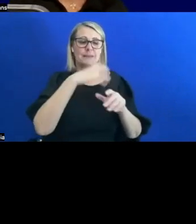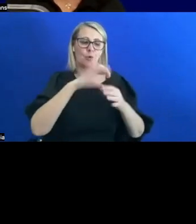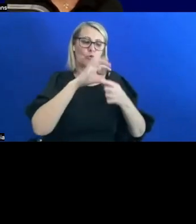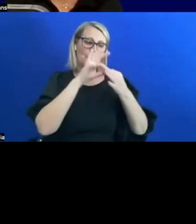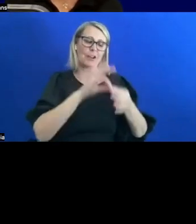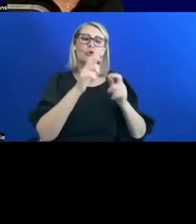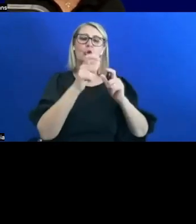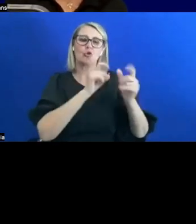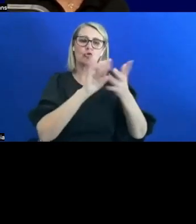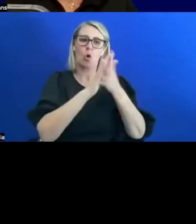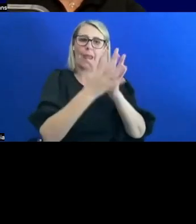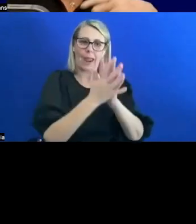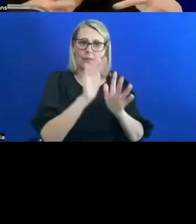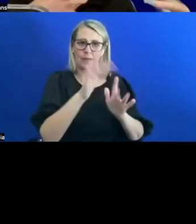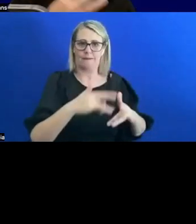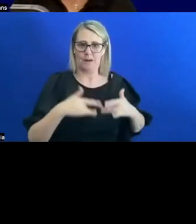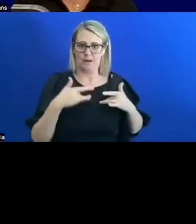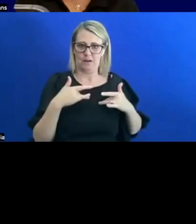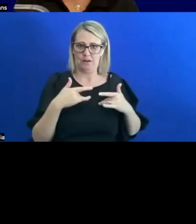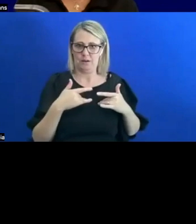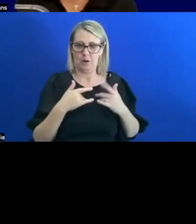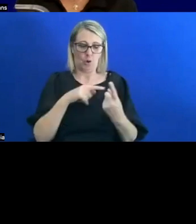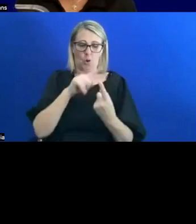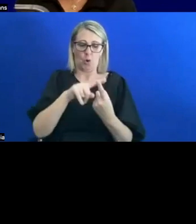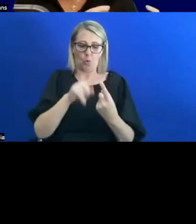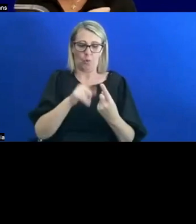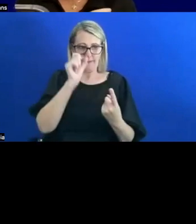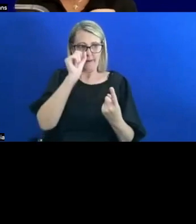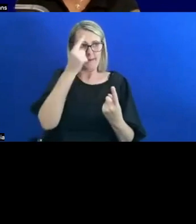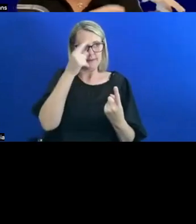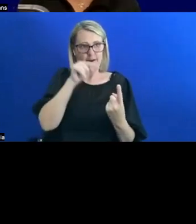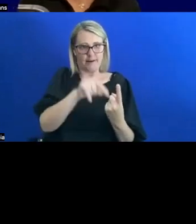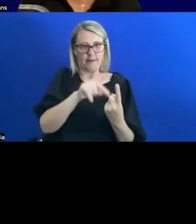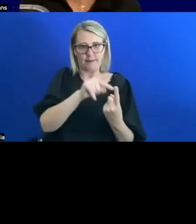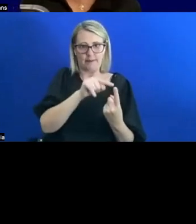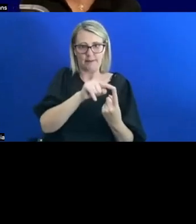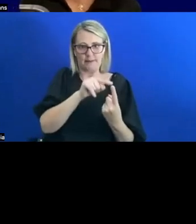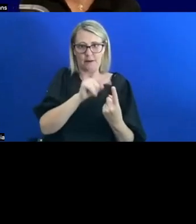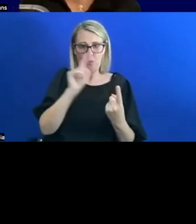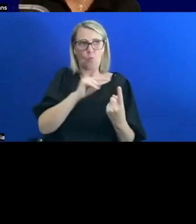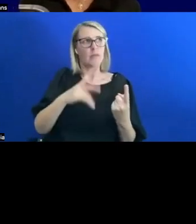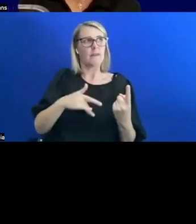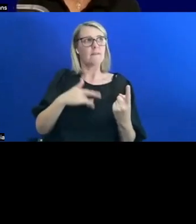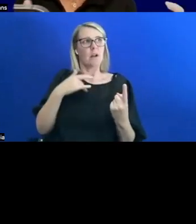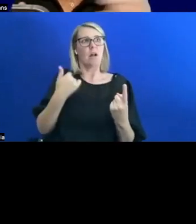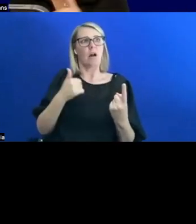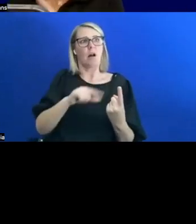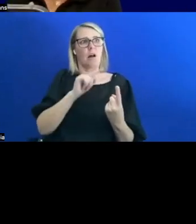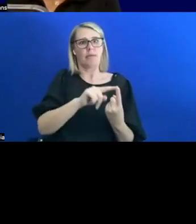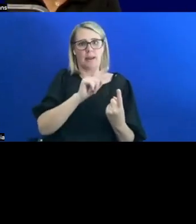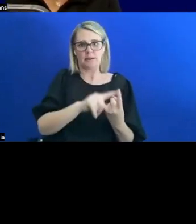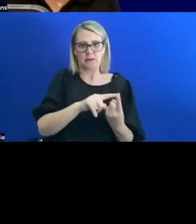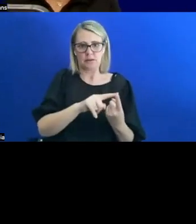One is giving meaning to them, they can understand what they're sensing and the self-regulation